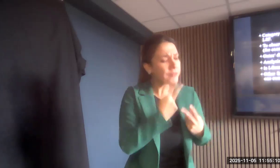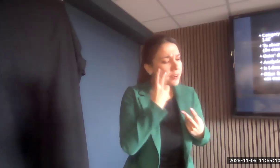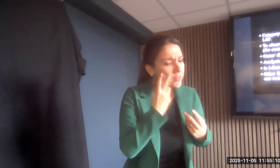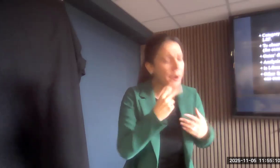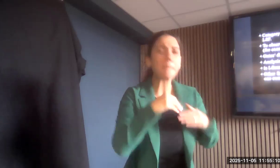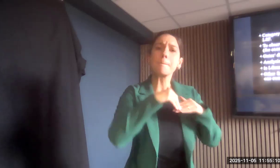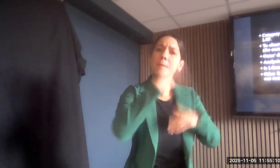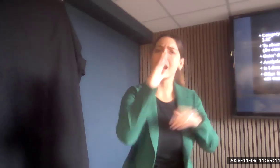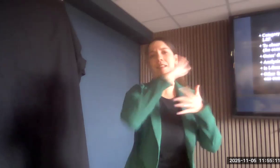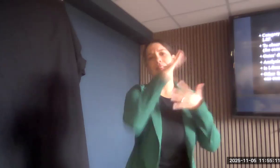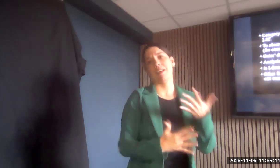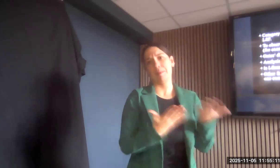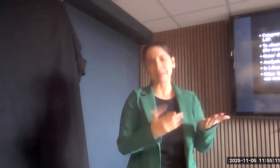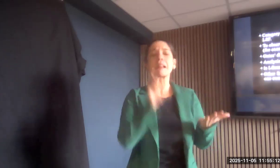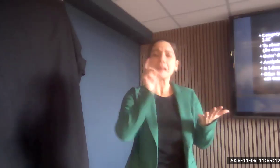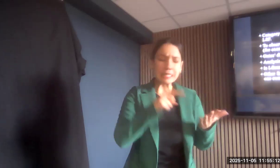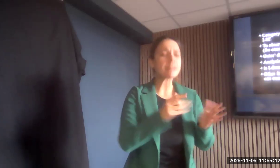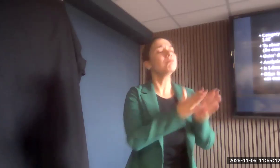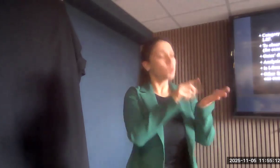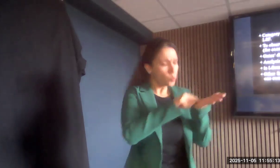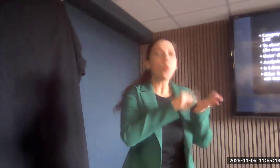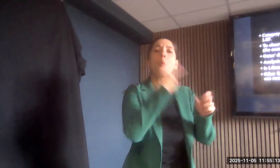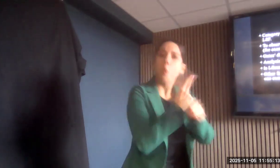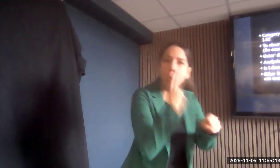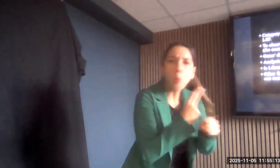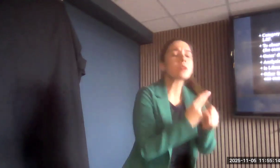It's really important because it enables us to see how the language has evolved.